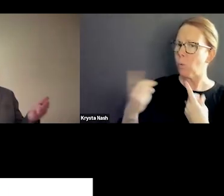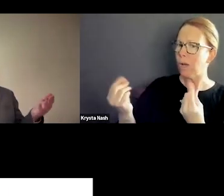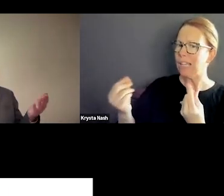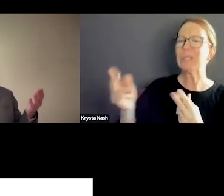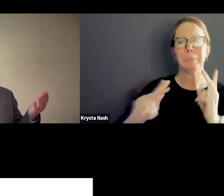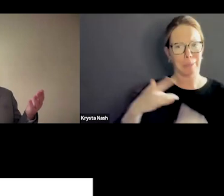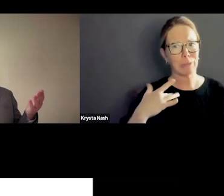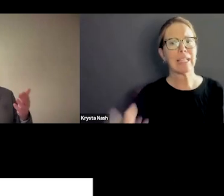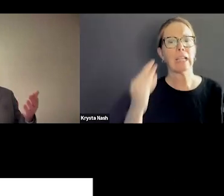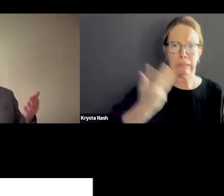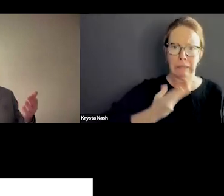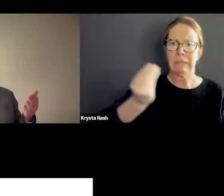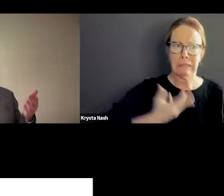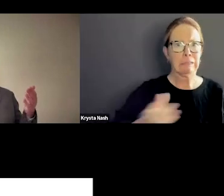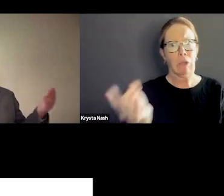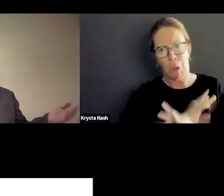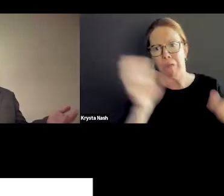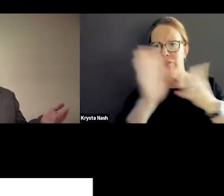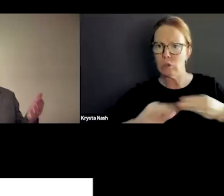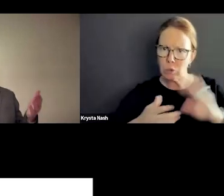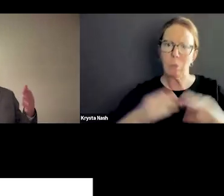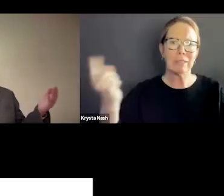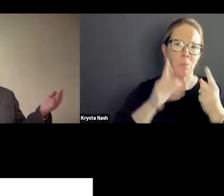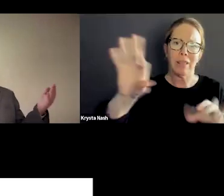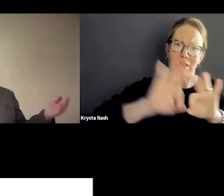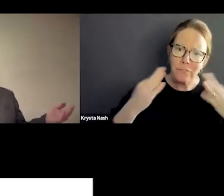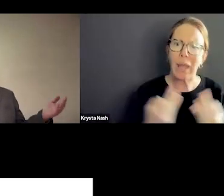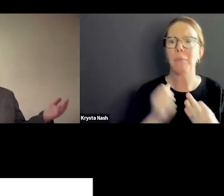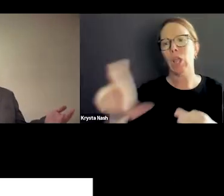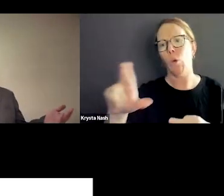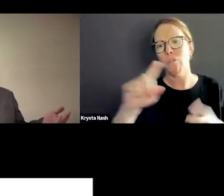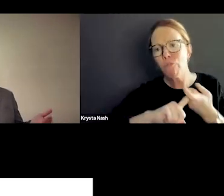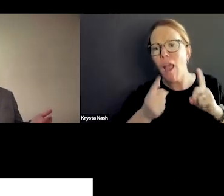or a story about how someone in their family or a friend of theirs was affected by gambling negatively.